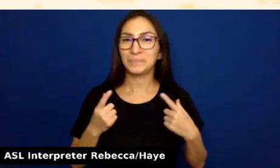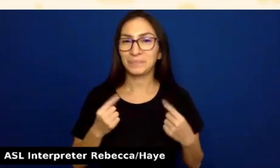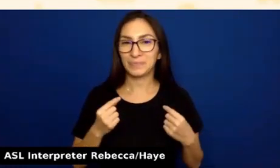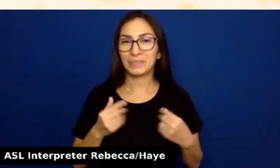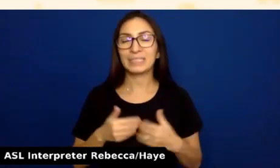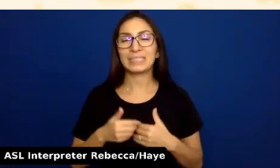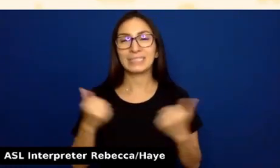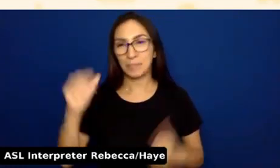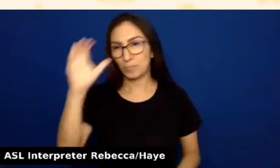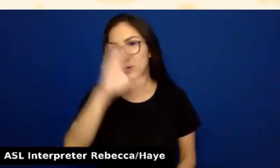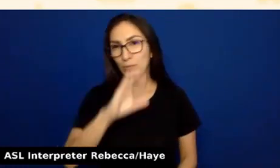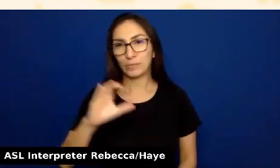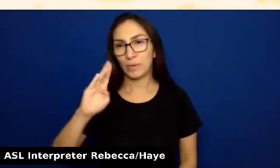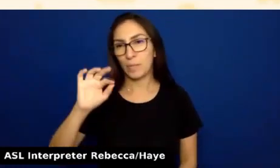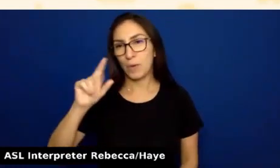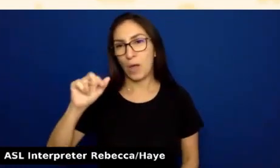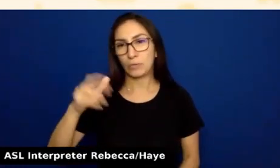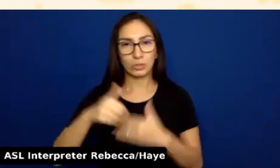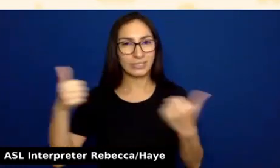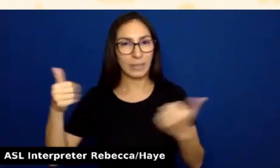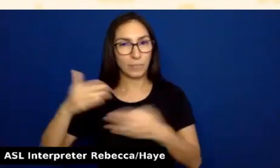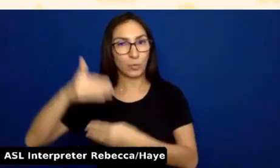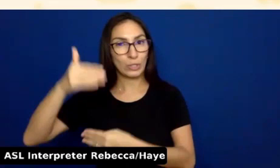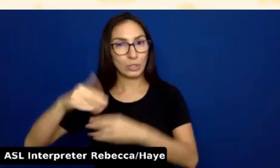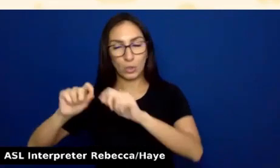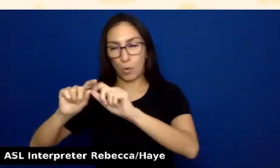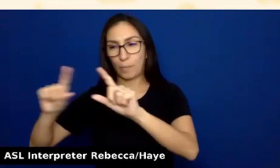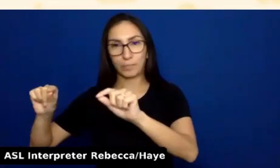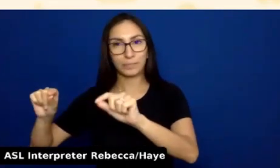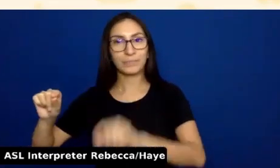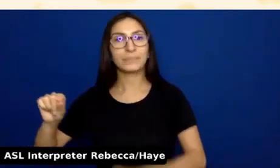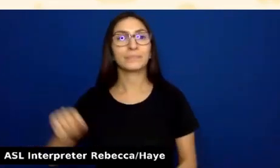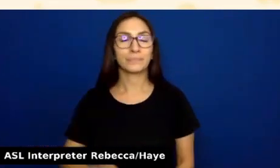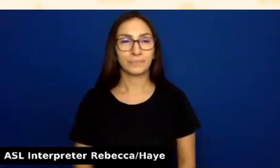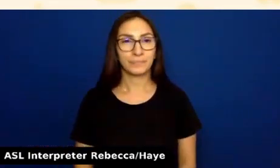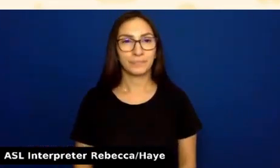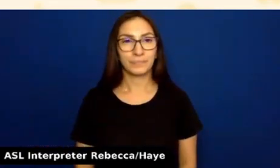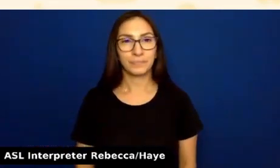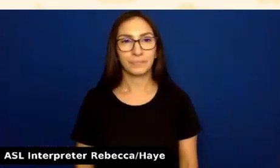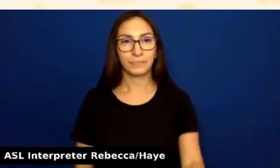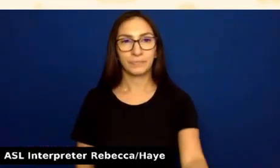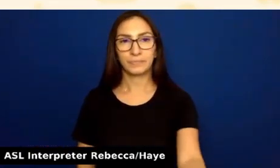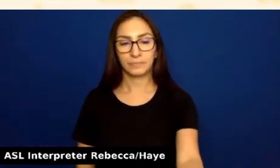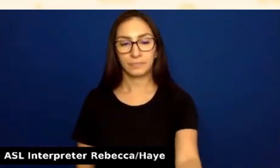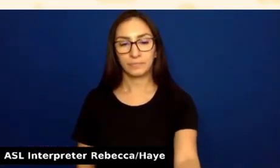just because that's where my browser is going to open my settings.